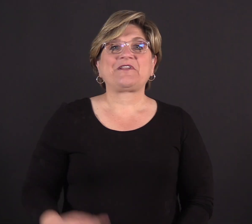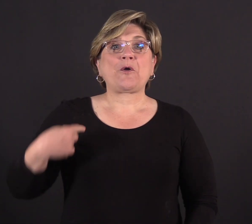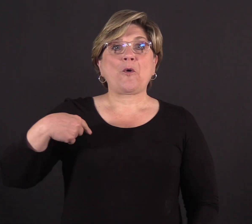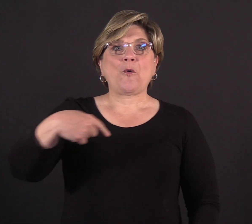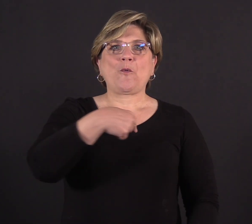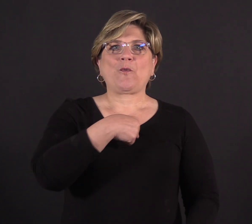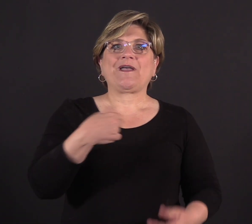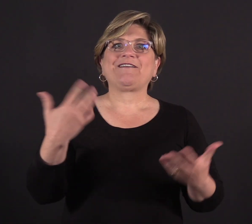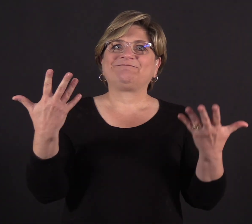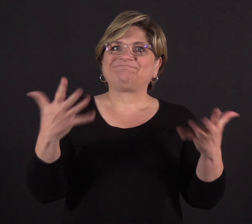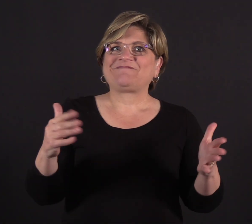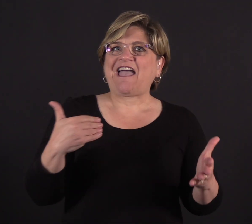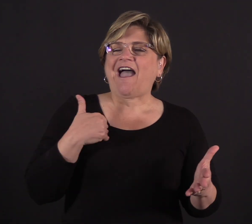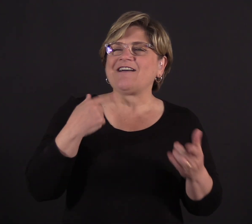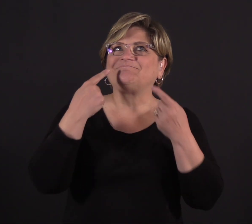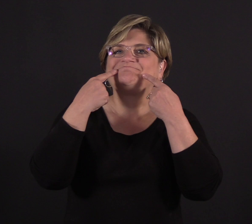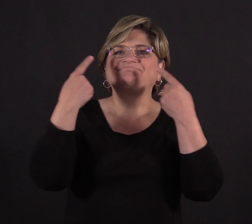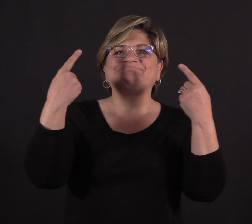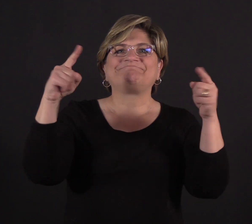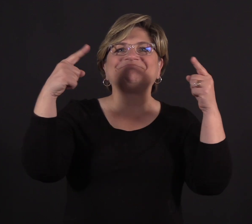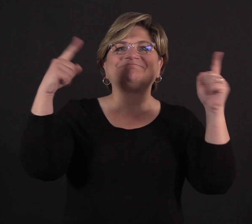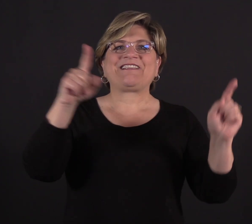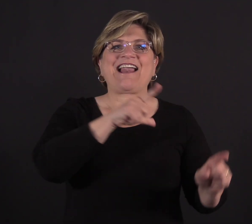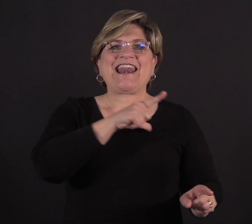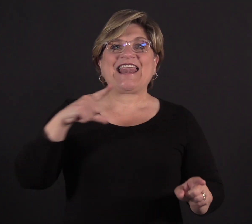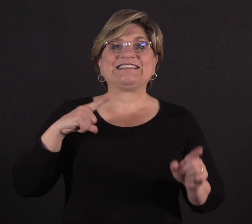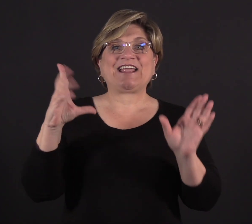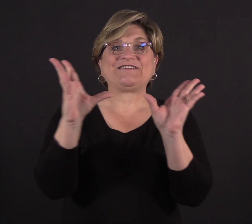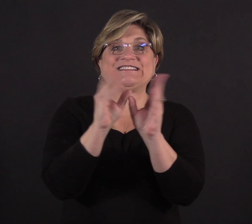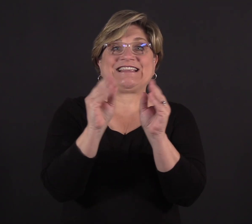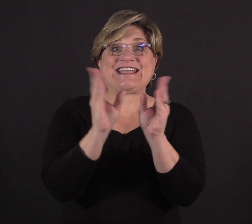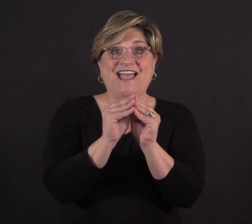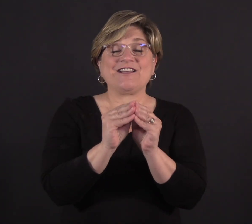We had a successful legislative session!